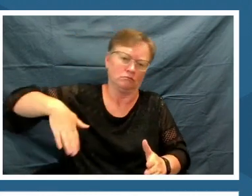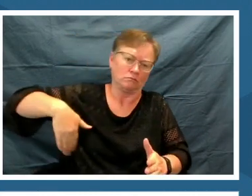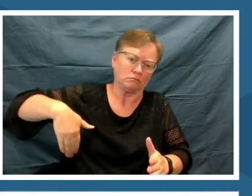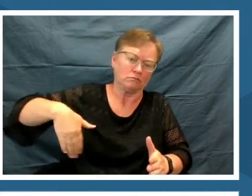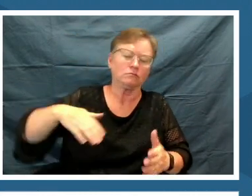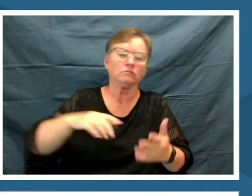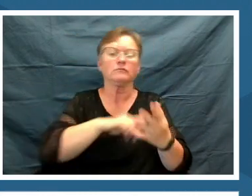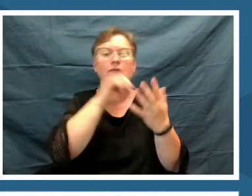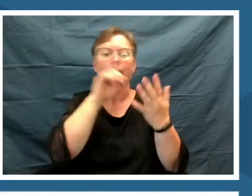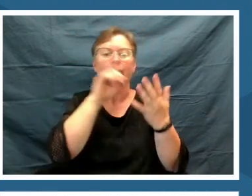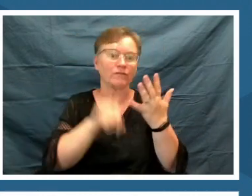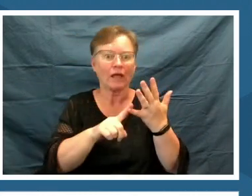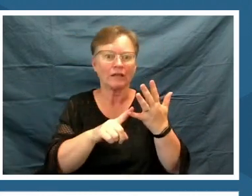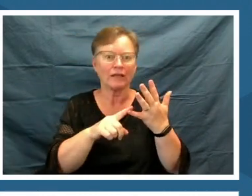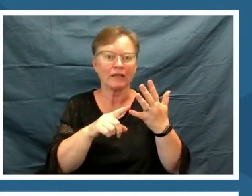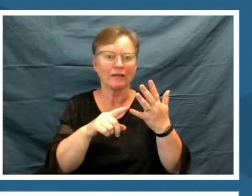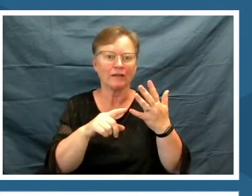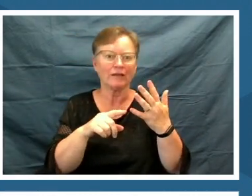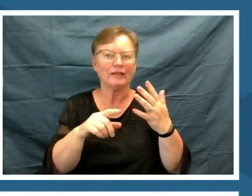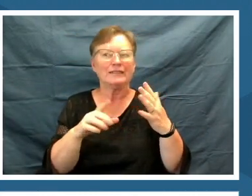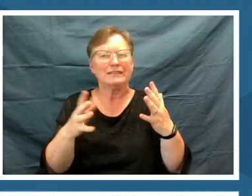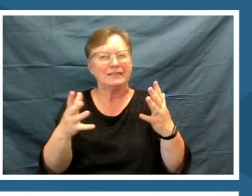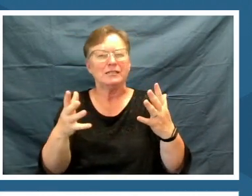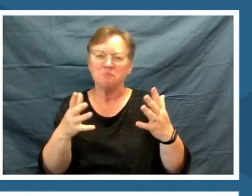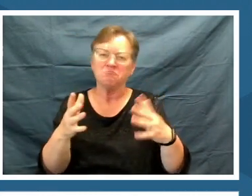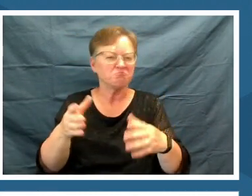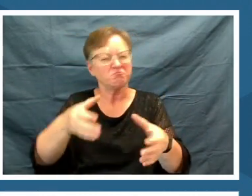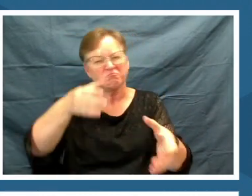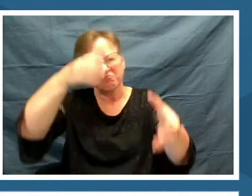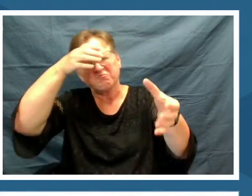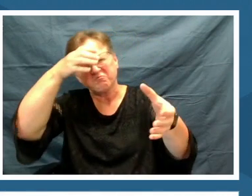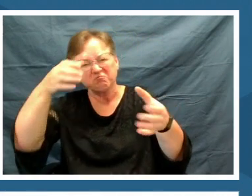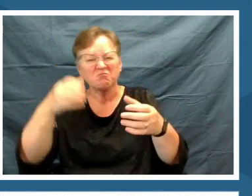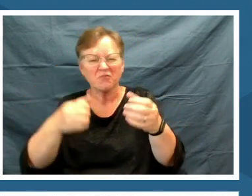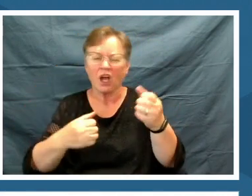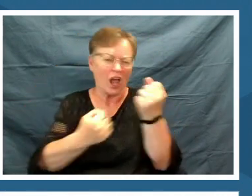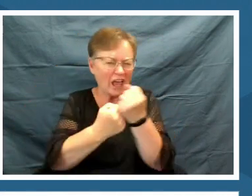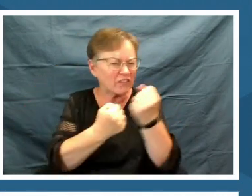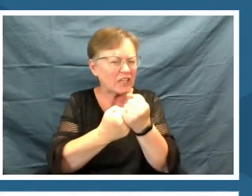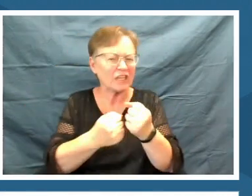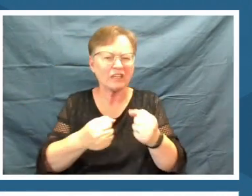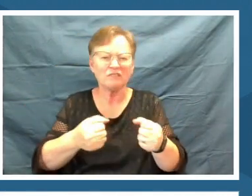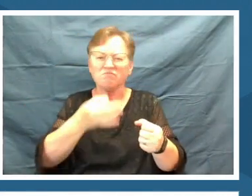put a four in there you consider yourself an advocate or an